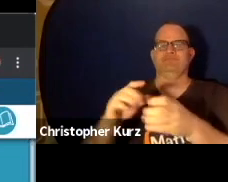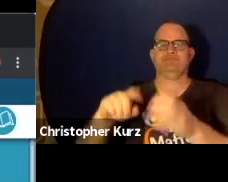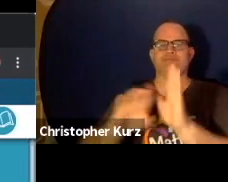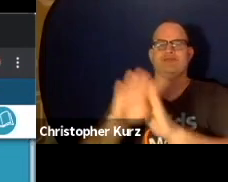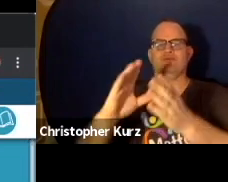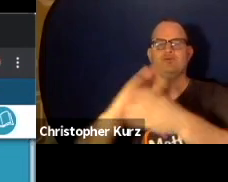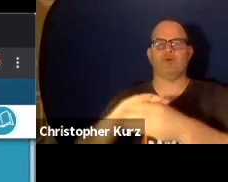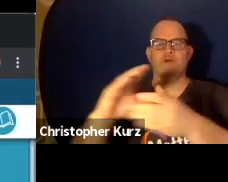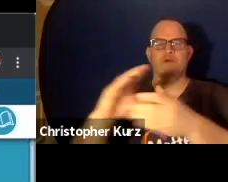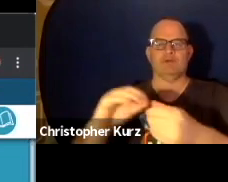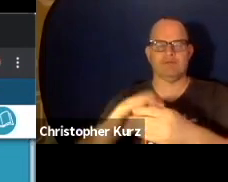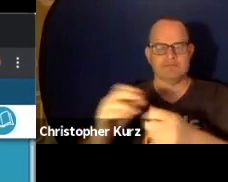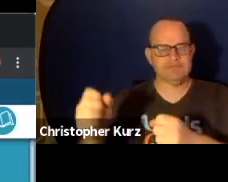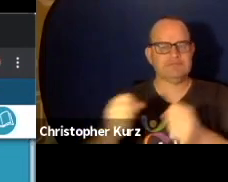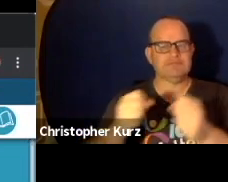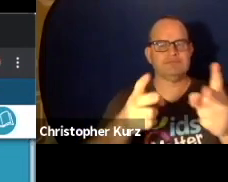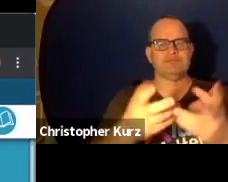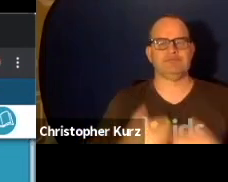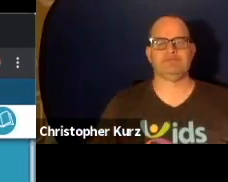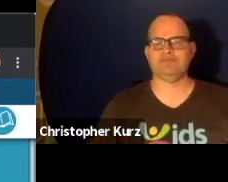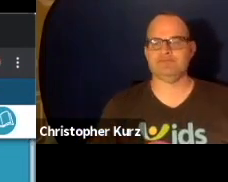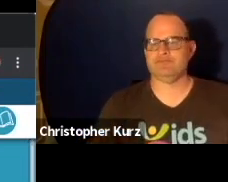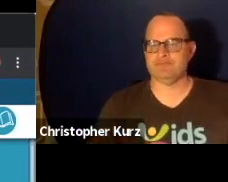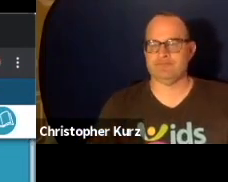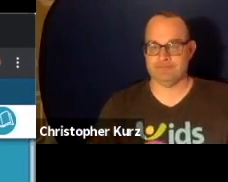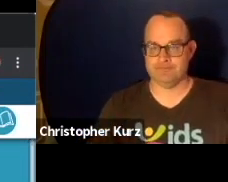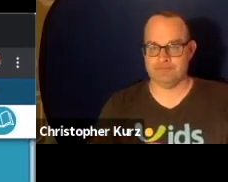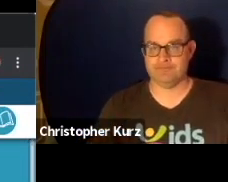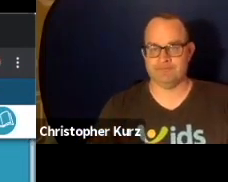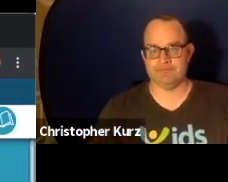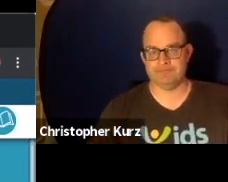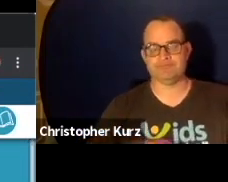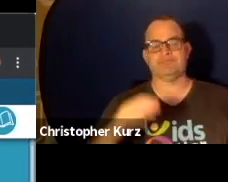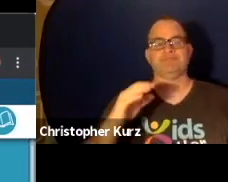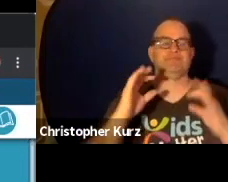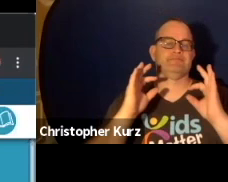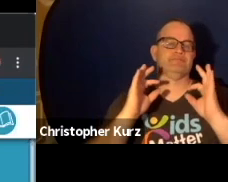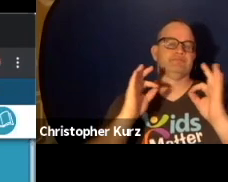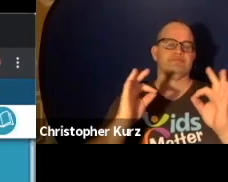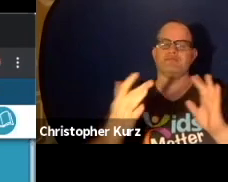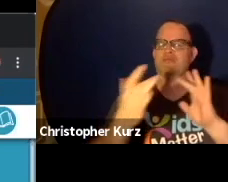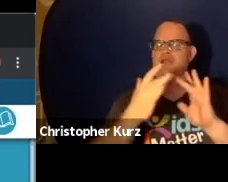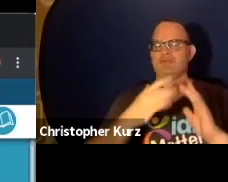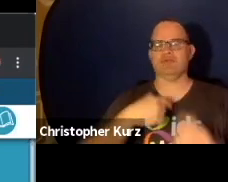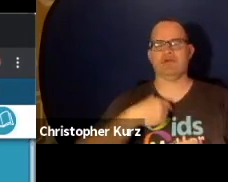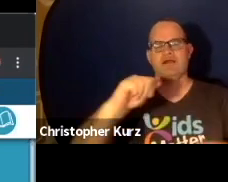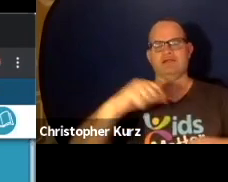We would love for hearing people to work in teams, on the written language translations, or on